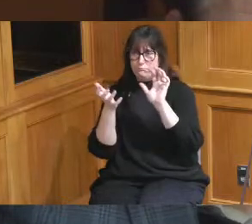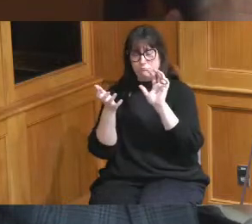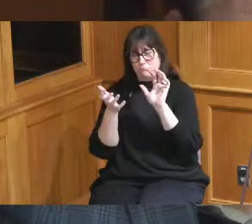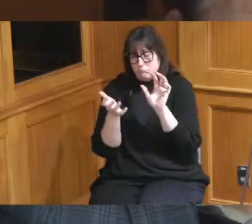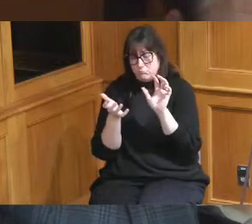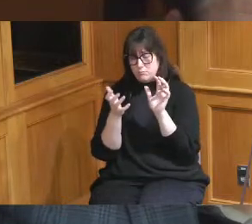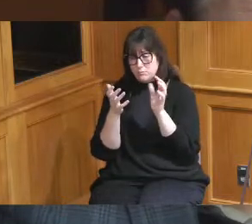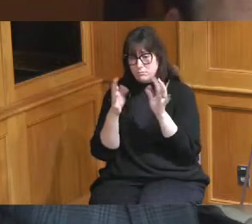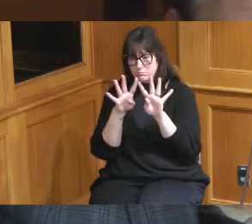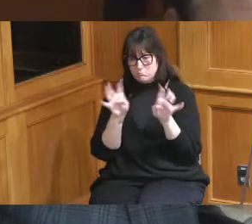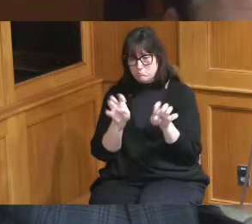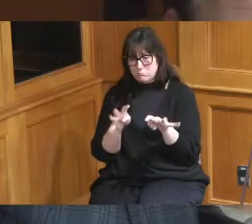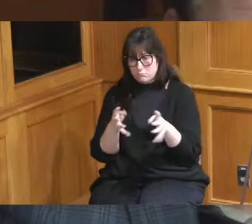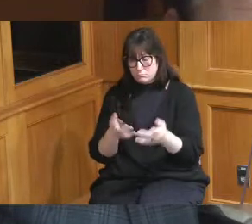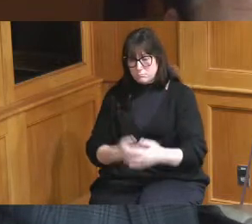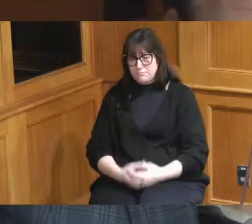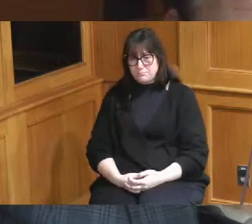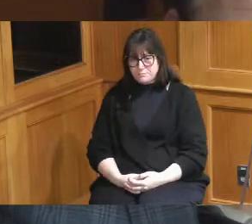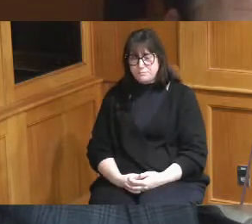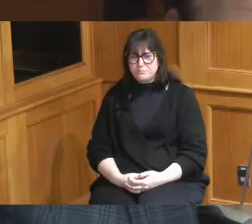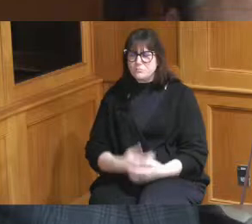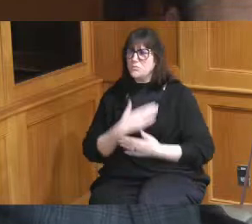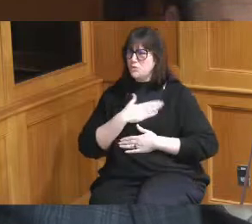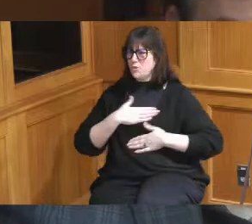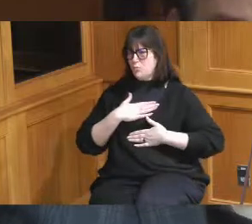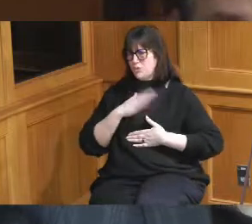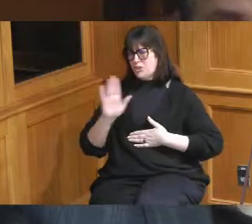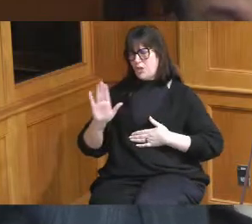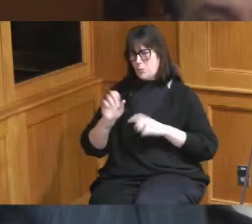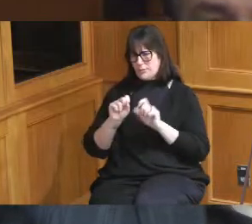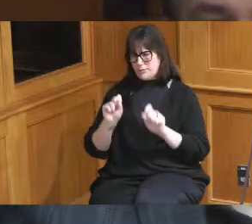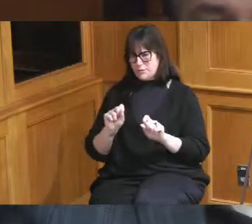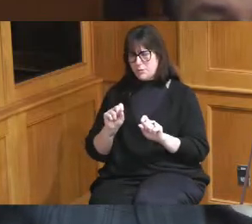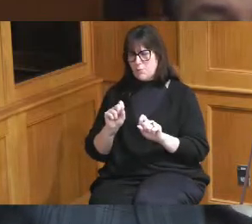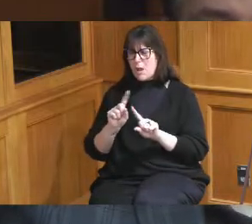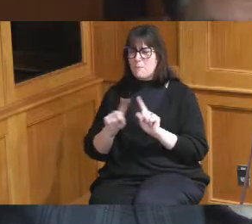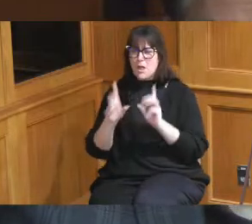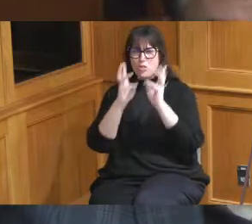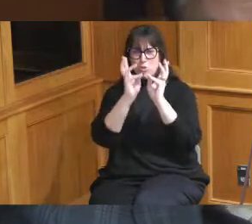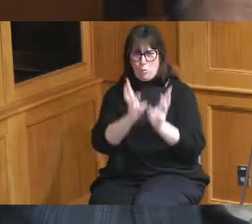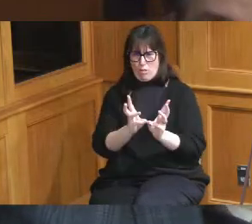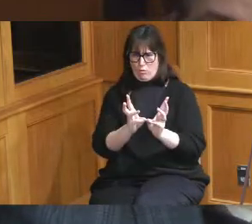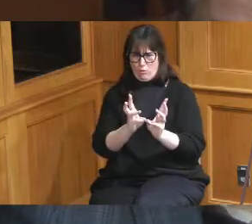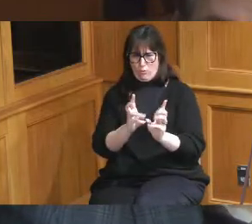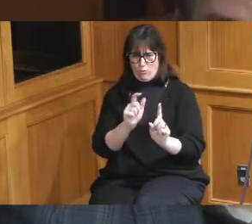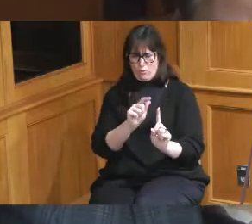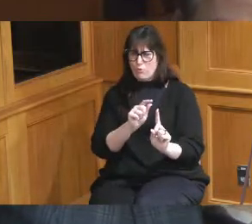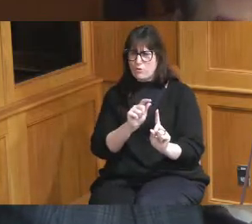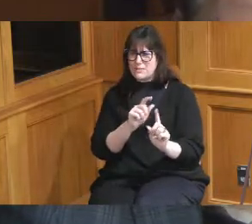so I do appreciate that the other thing you deal with is weather the weather condition situation